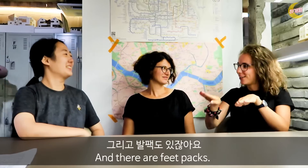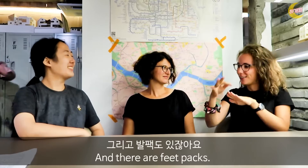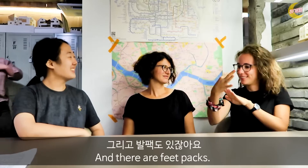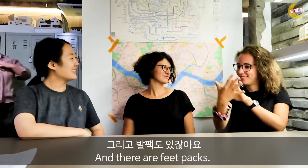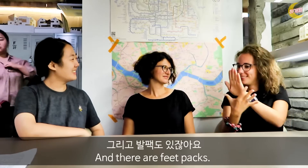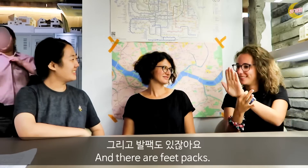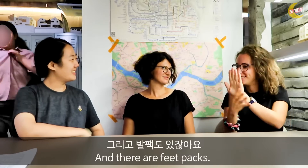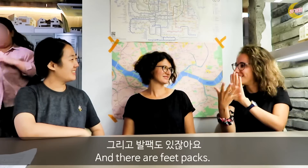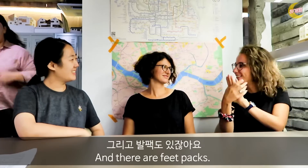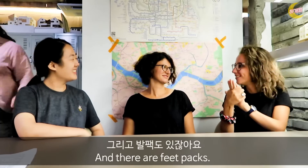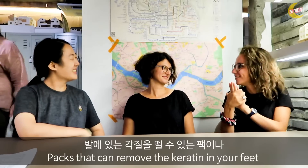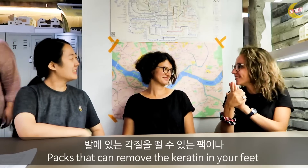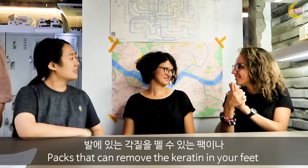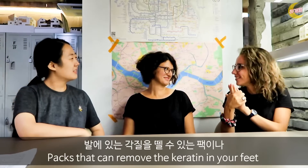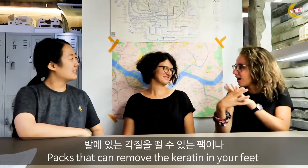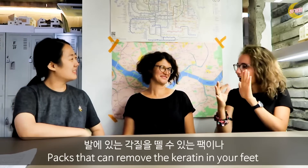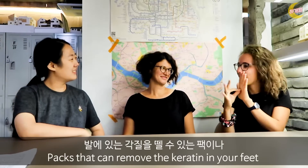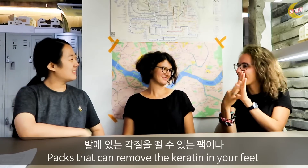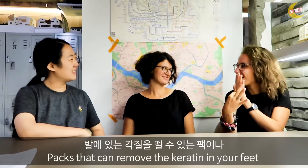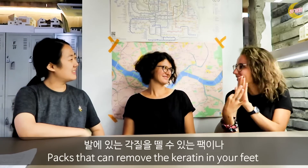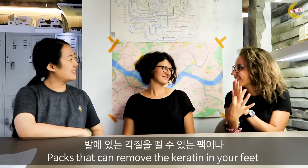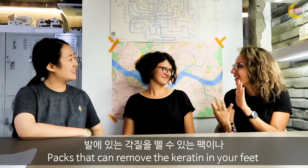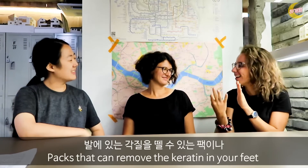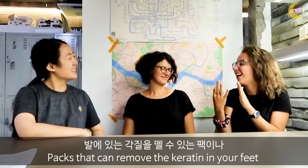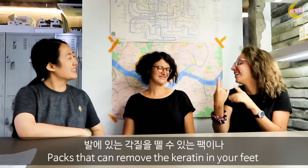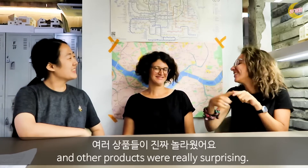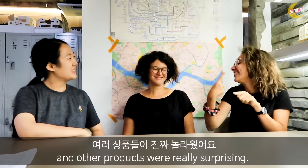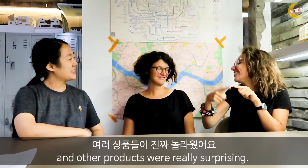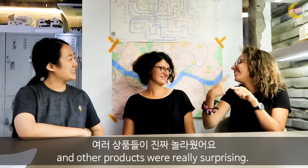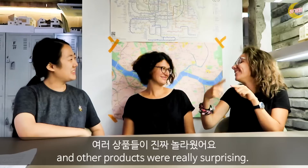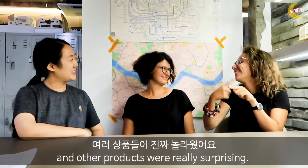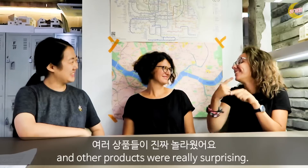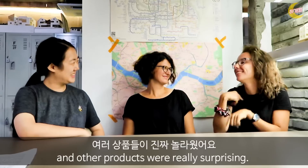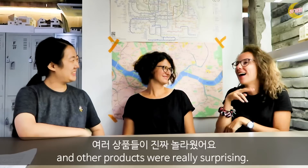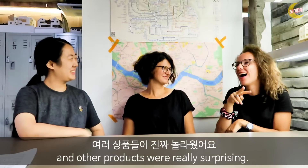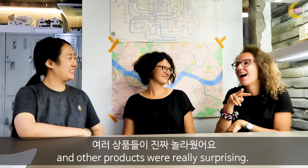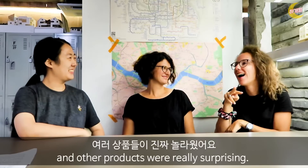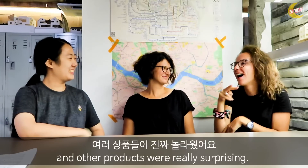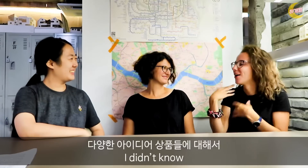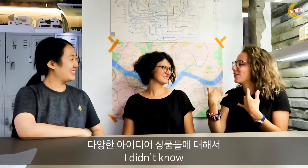And there are feet packs. Packs that can remove the keratin in your feet and other products were really surprising.